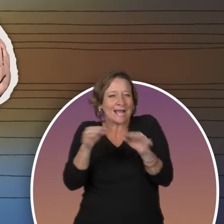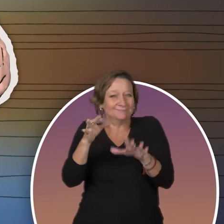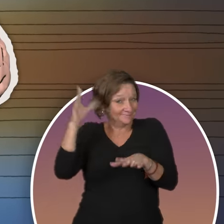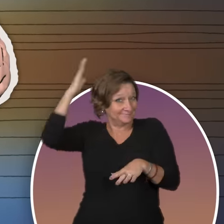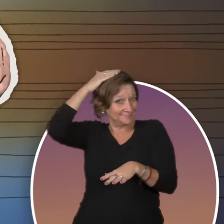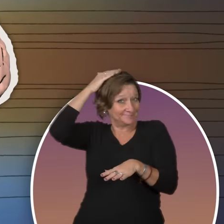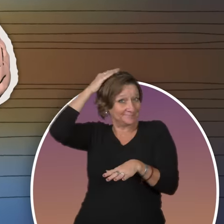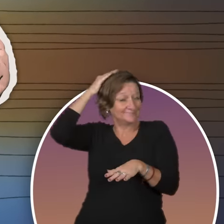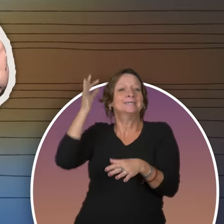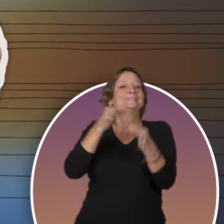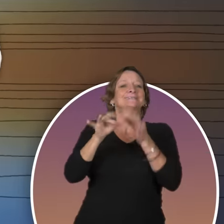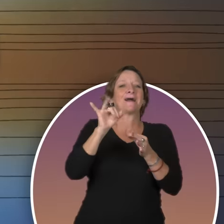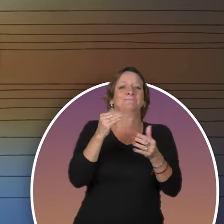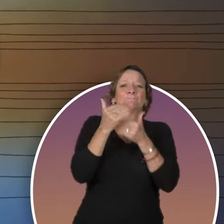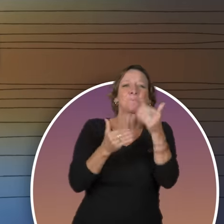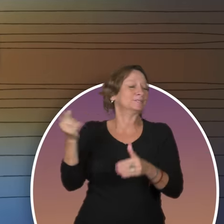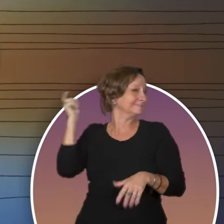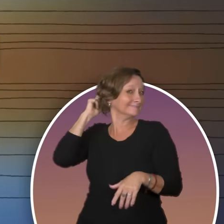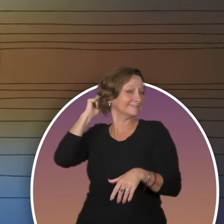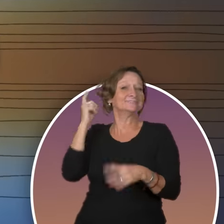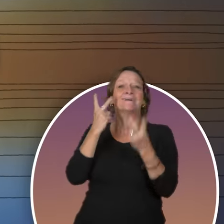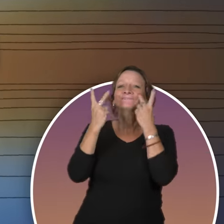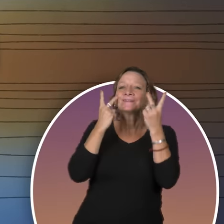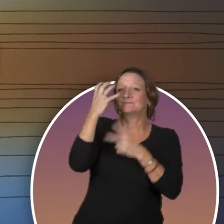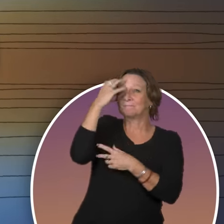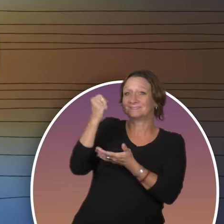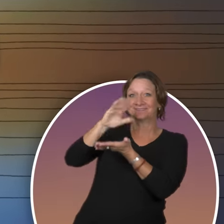Instead, they process language in the visual or memory centers,